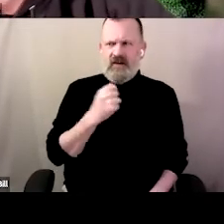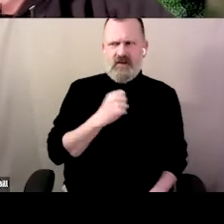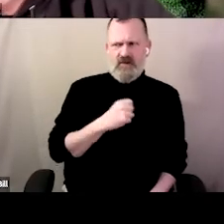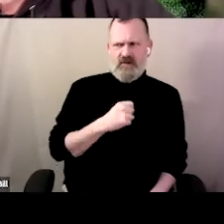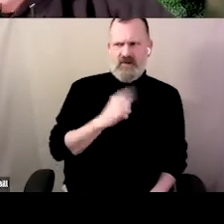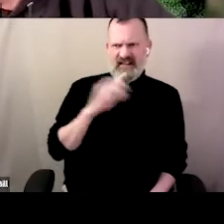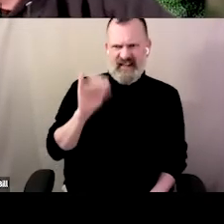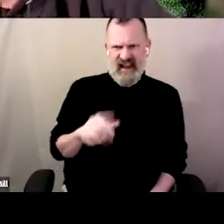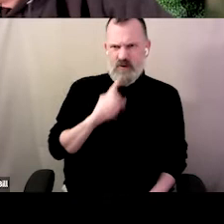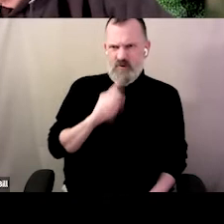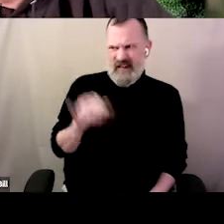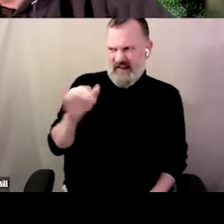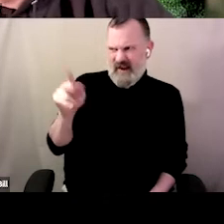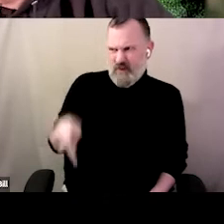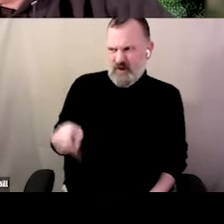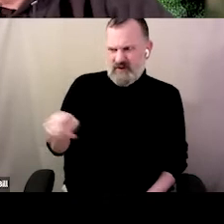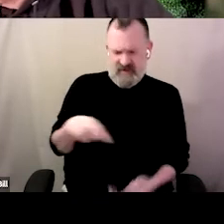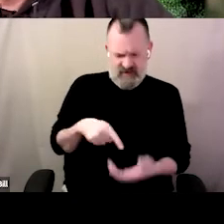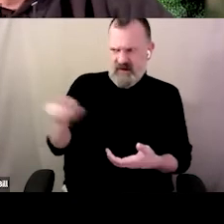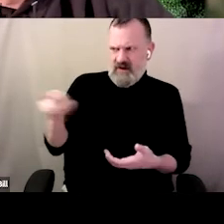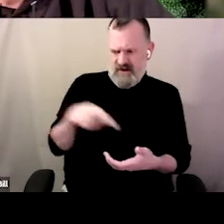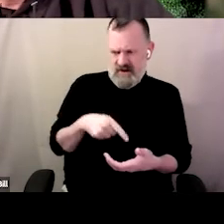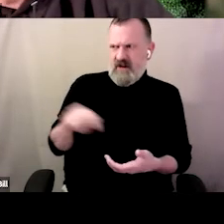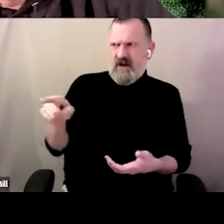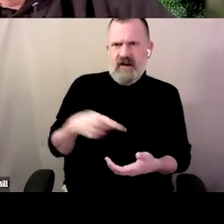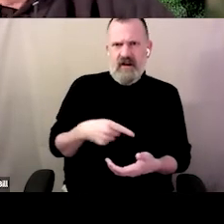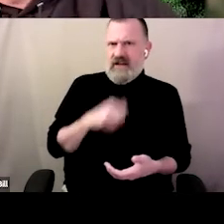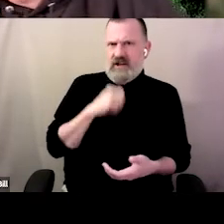CalebBarlow: And you start breaking trust and systems. This becomes key. And you know,